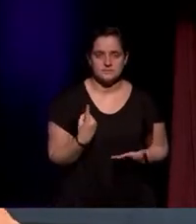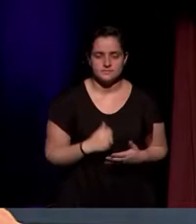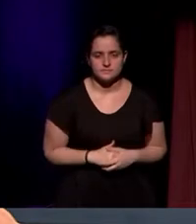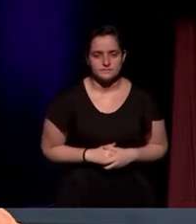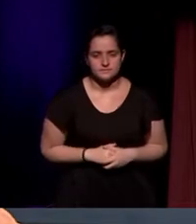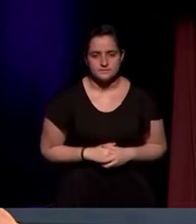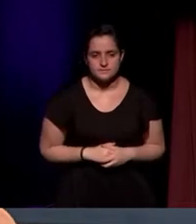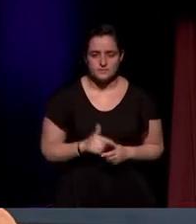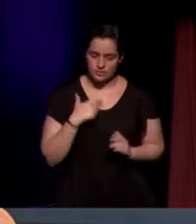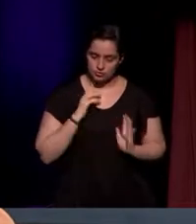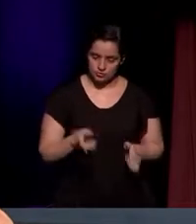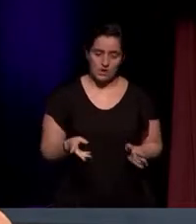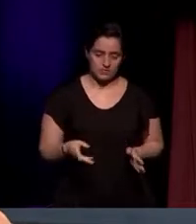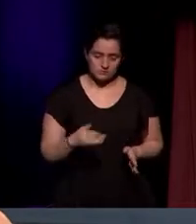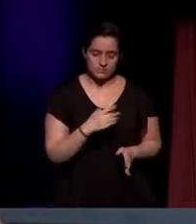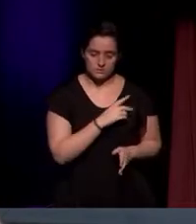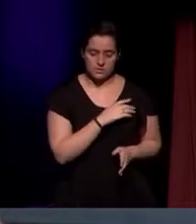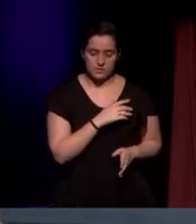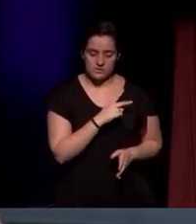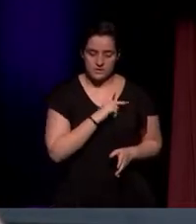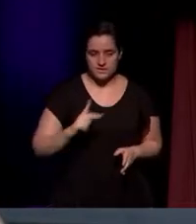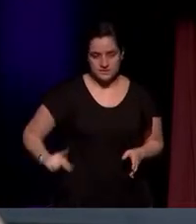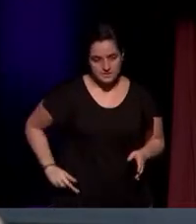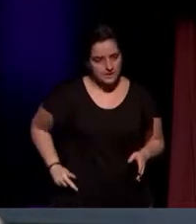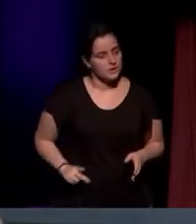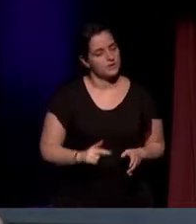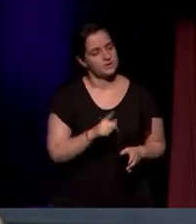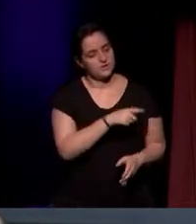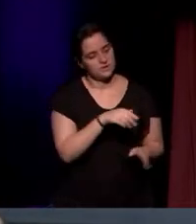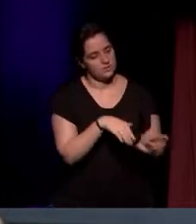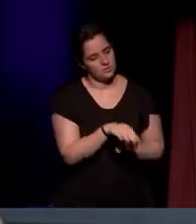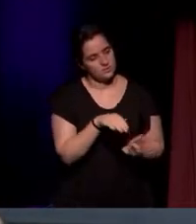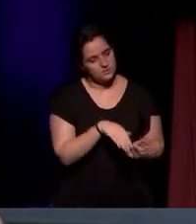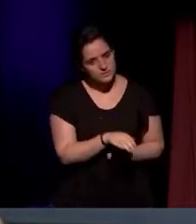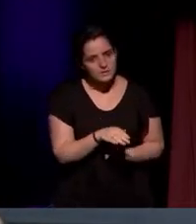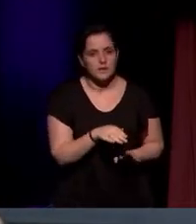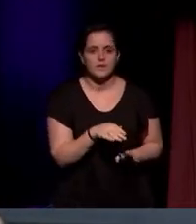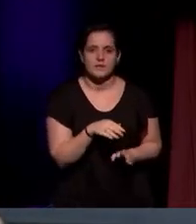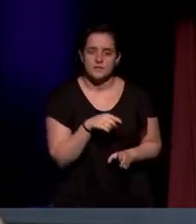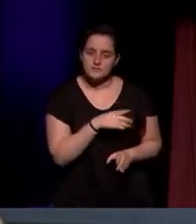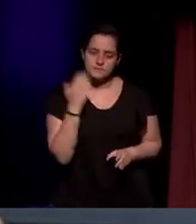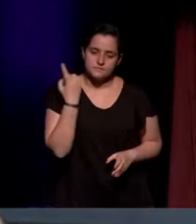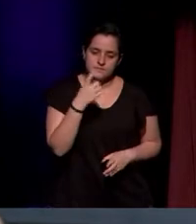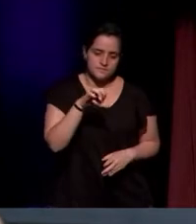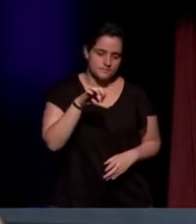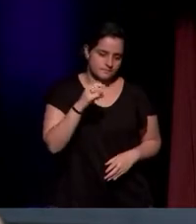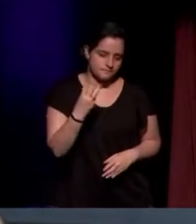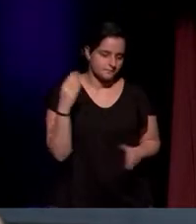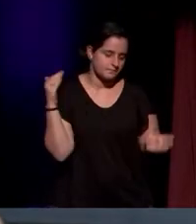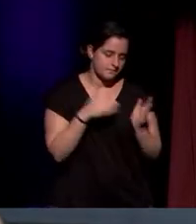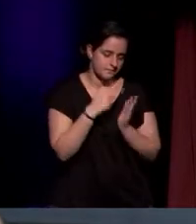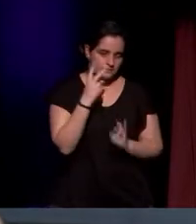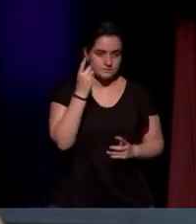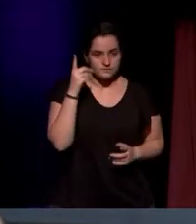I was chairman of the Board of Directors of Fórum Mulher, in the initial phase in 1993 and by 2015.